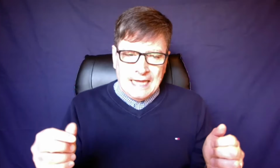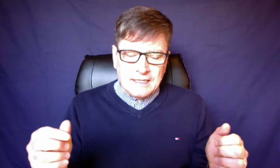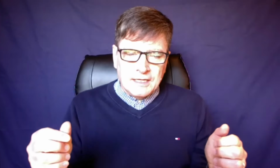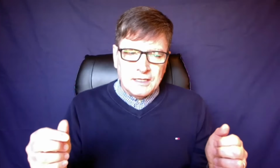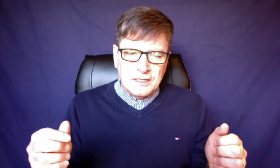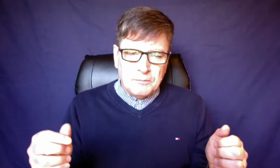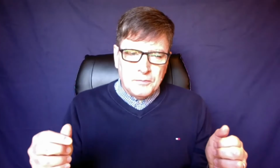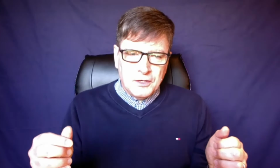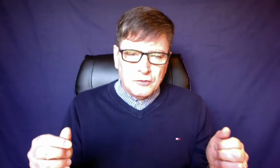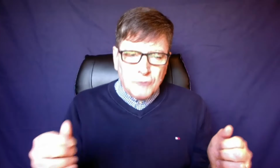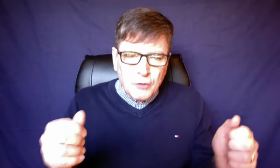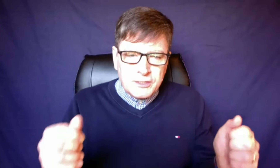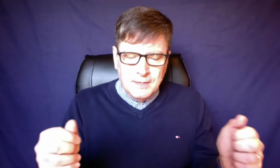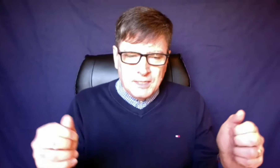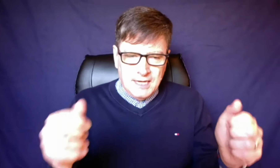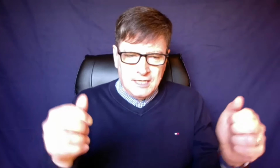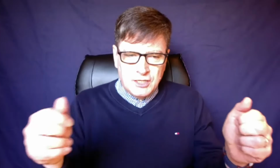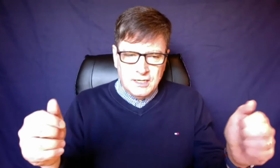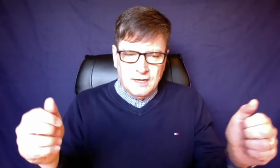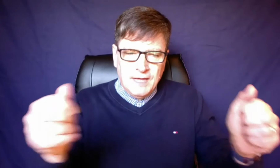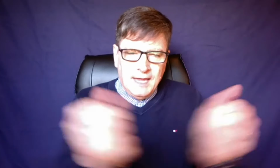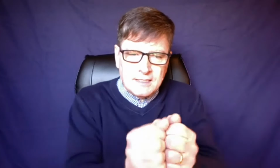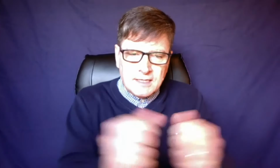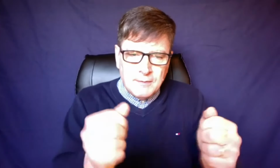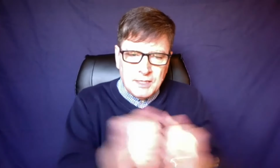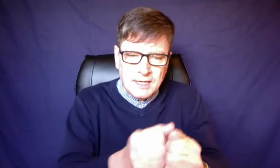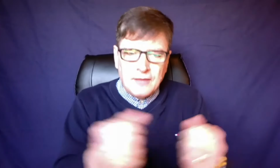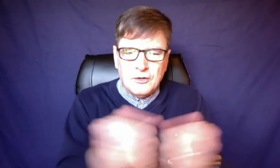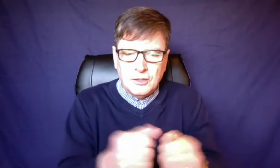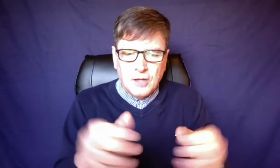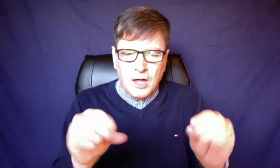you flatten it and you take two flat O's and touch them in front of you